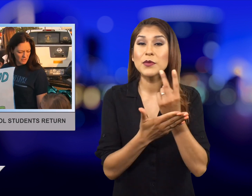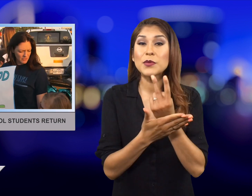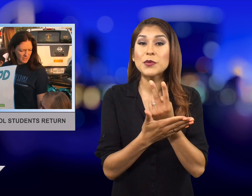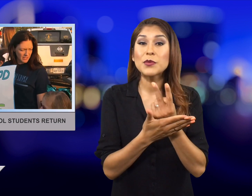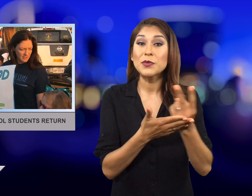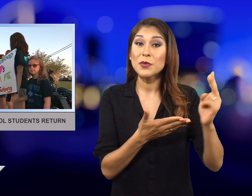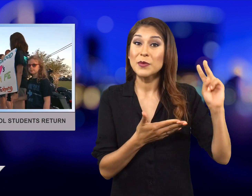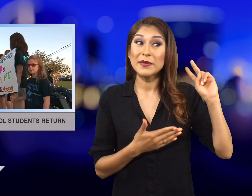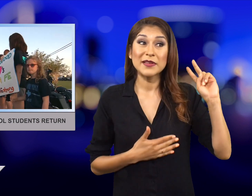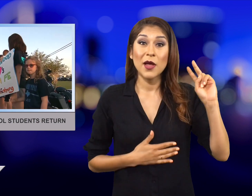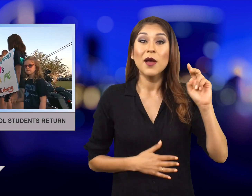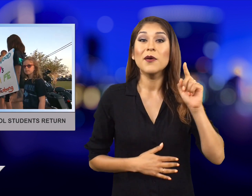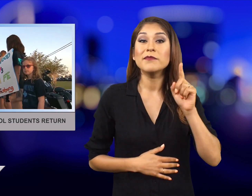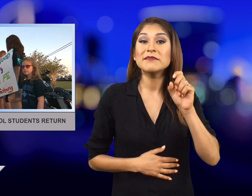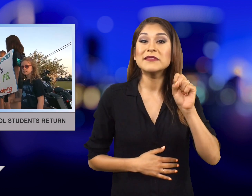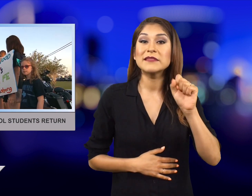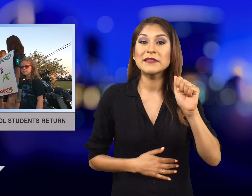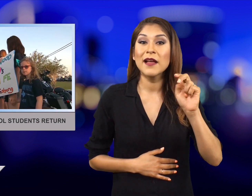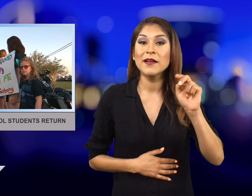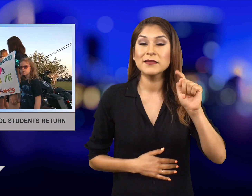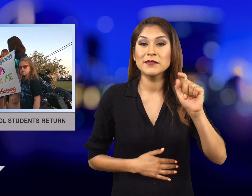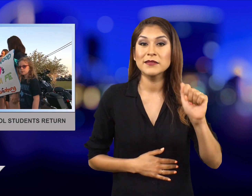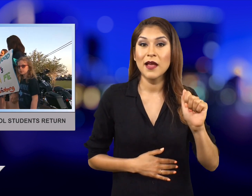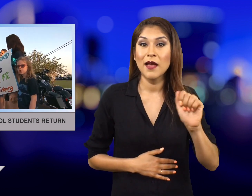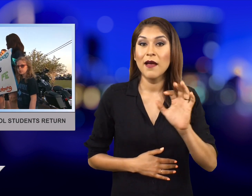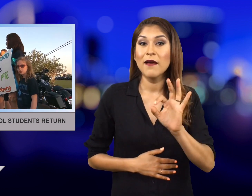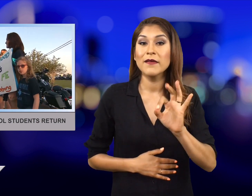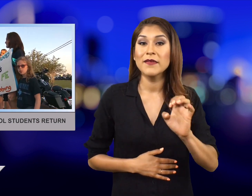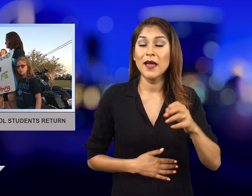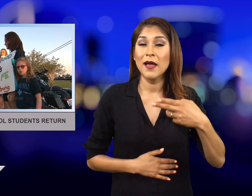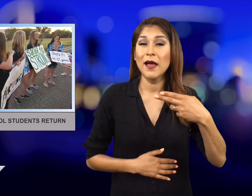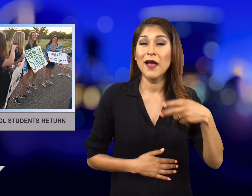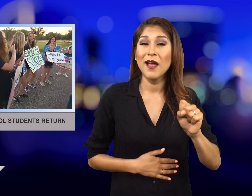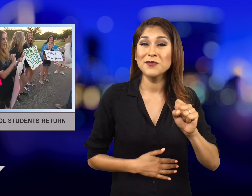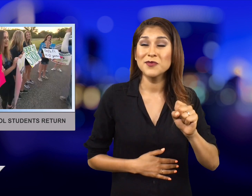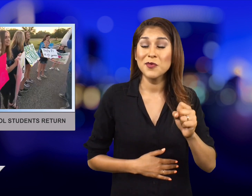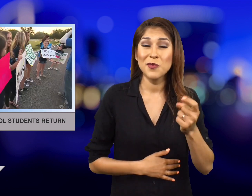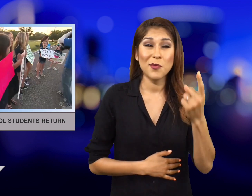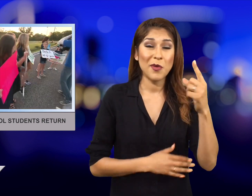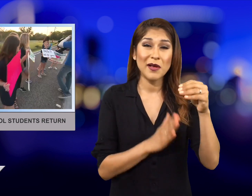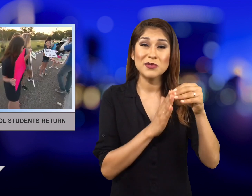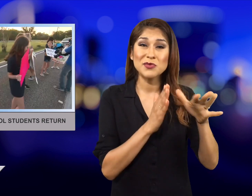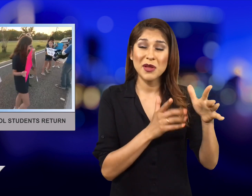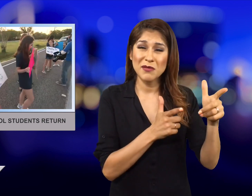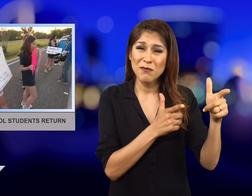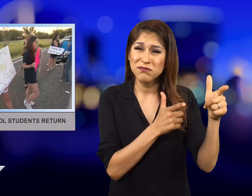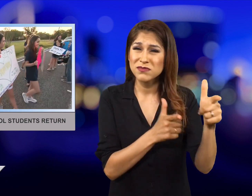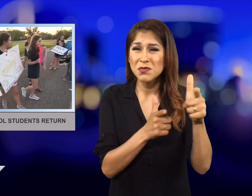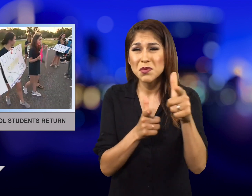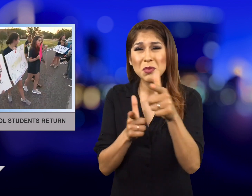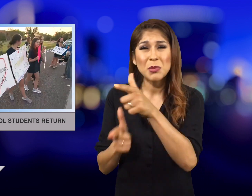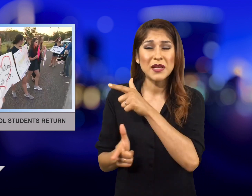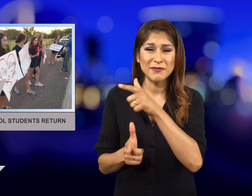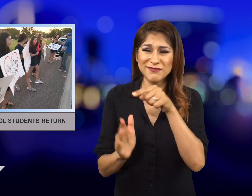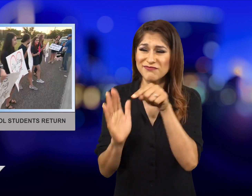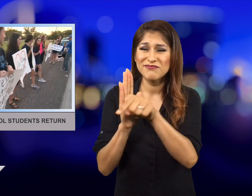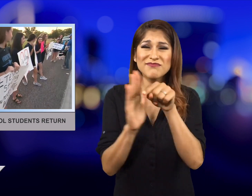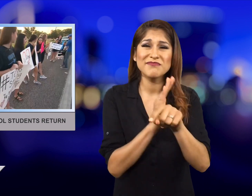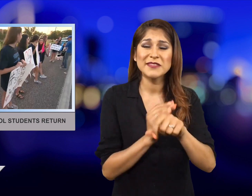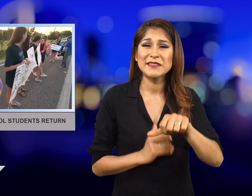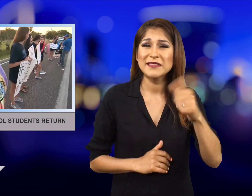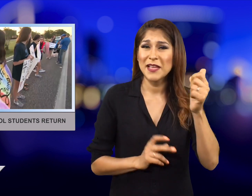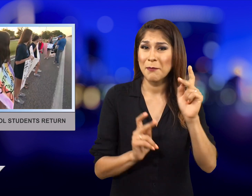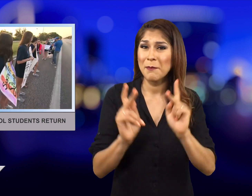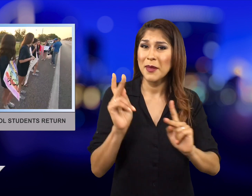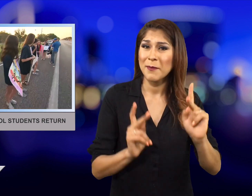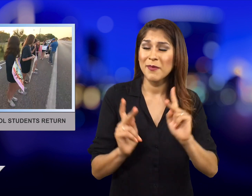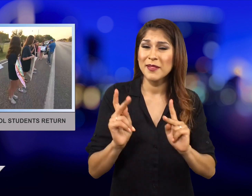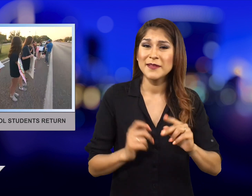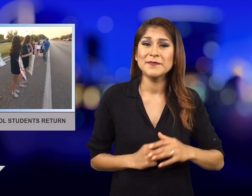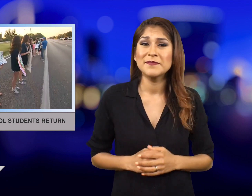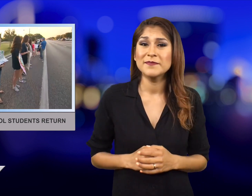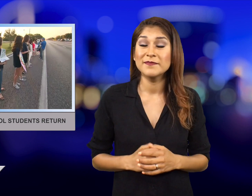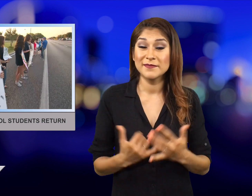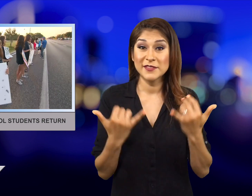Two weeks ago a student at Santa Fe high school opened fire and killed 10 people on campus.